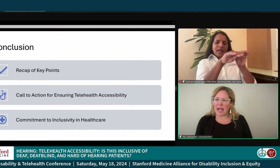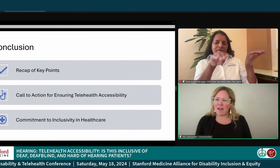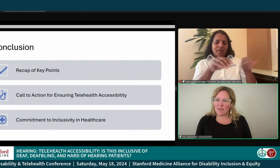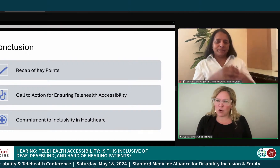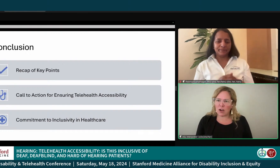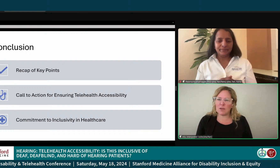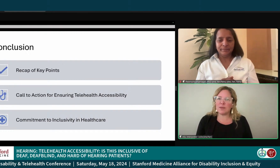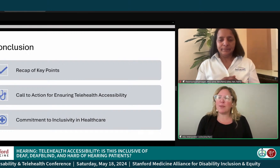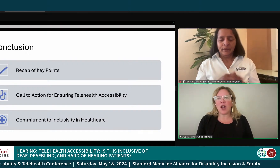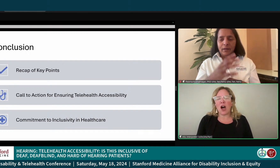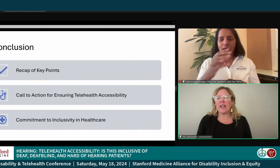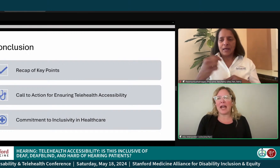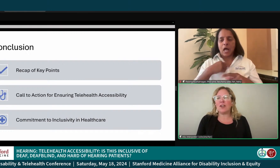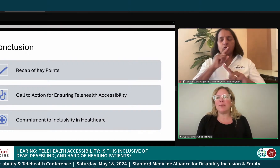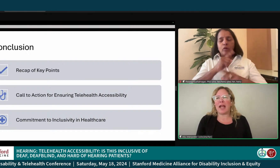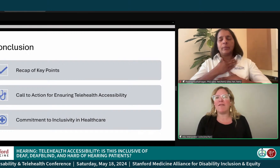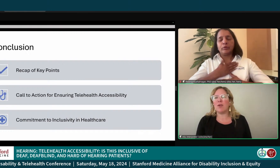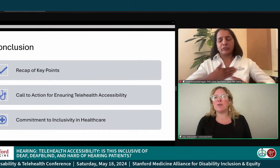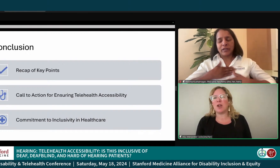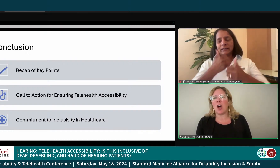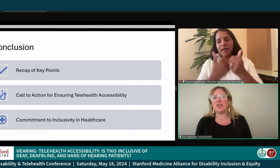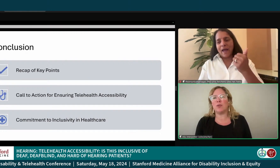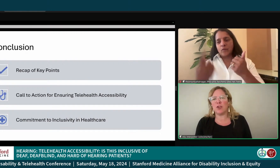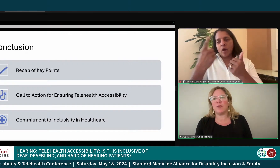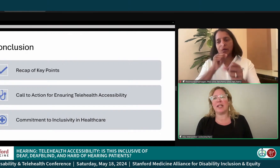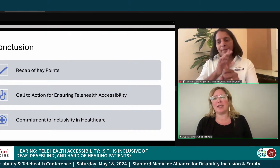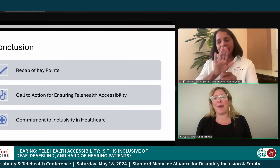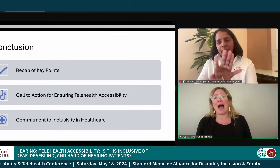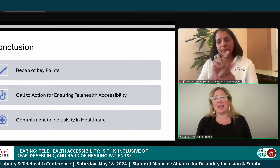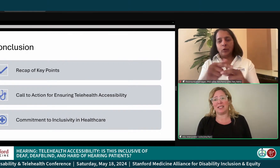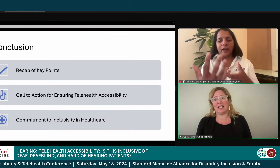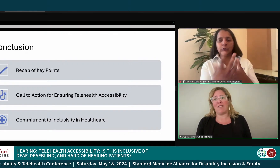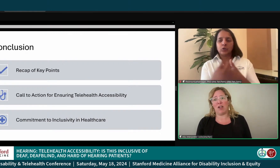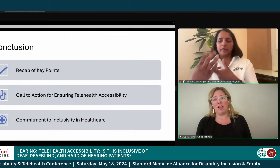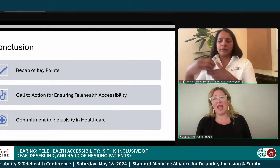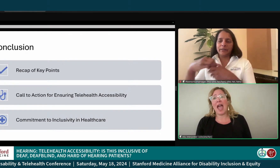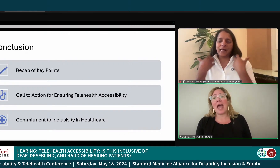platforms, but not only platforms but also improvement at the policy level.